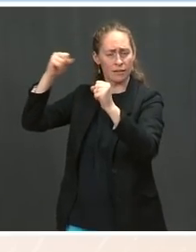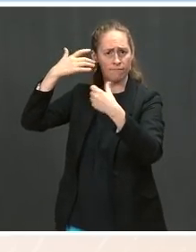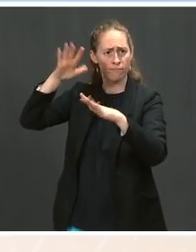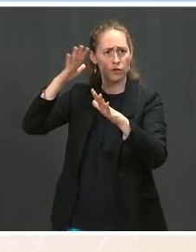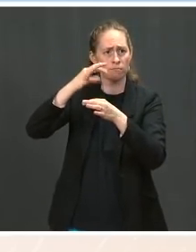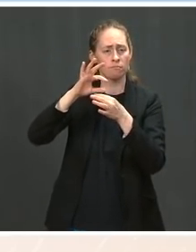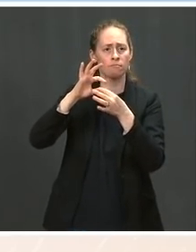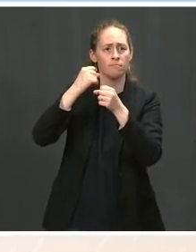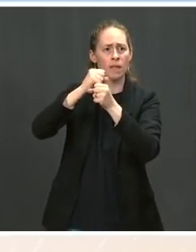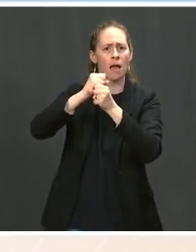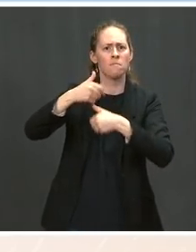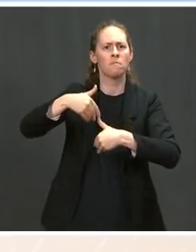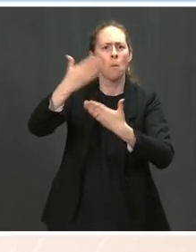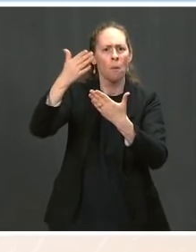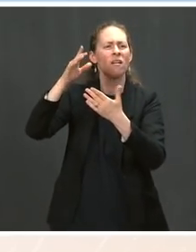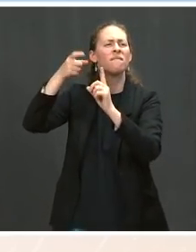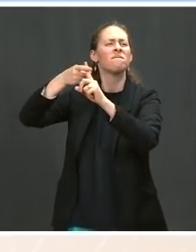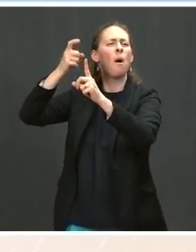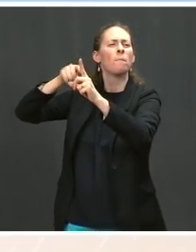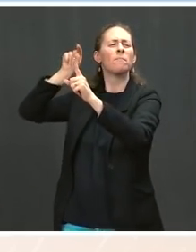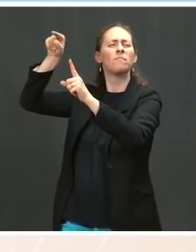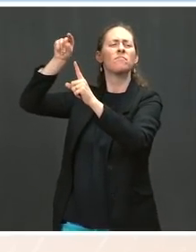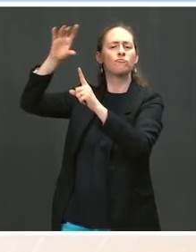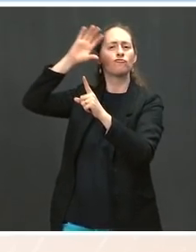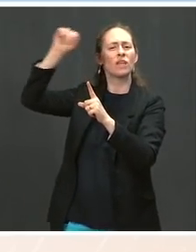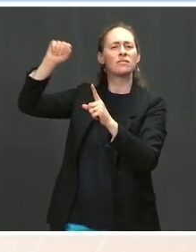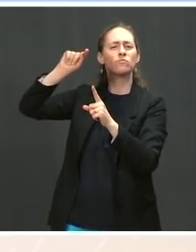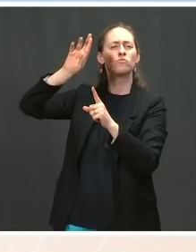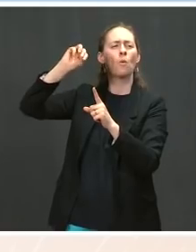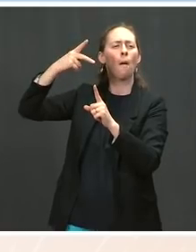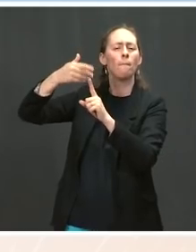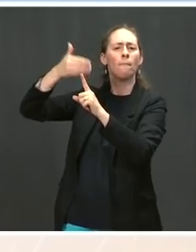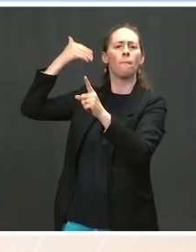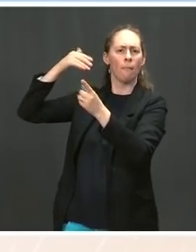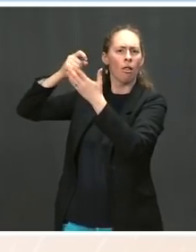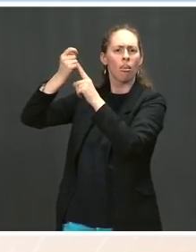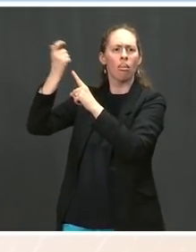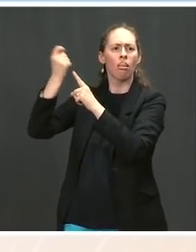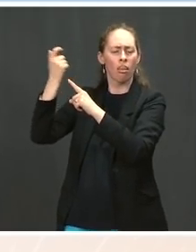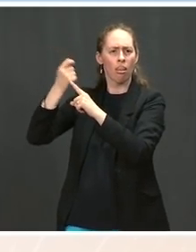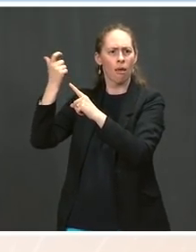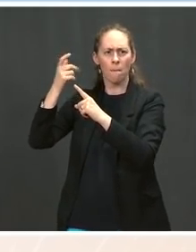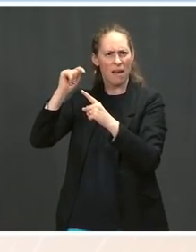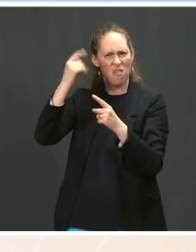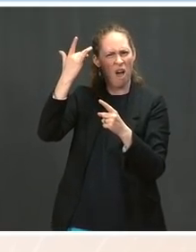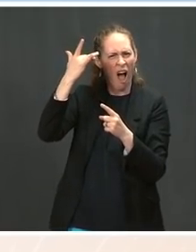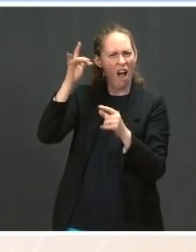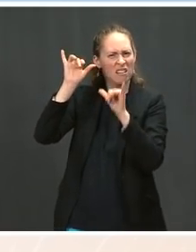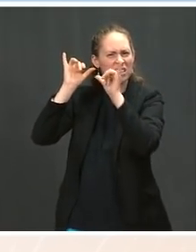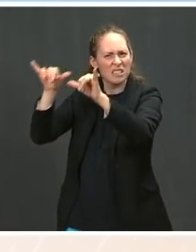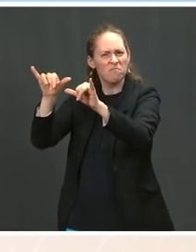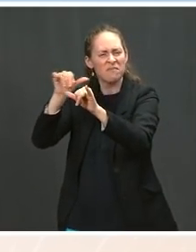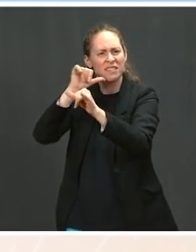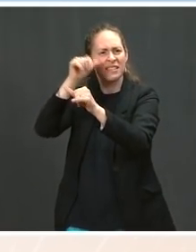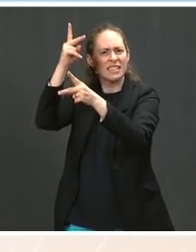Why is the administration not immediately suspending those rules? Ms. Psaki: I can check on -- are you talking about the Title 10 rules?